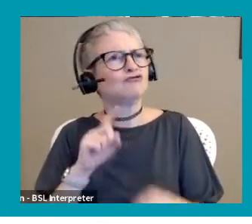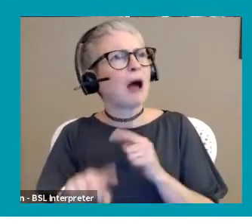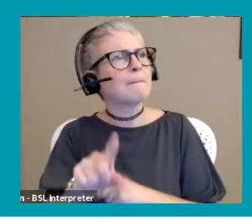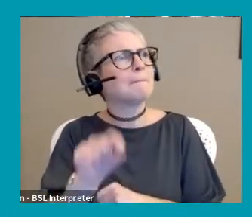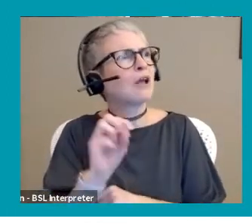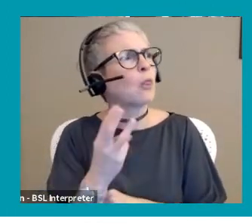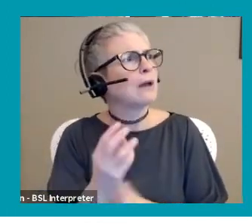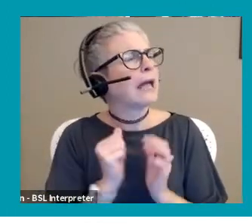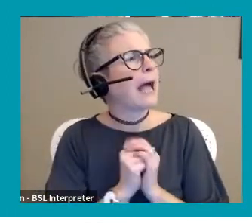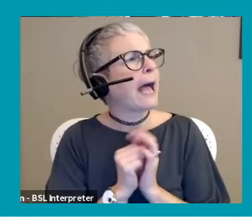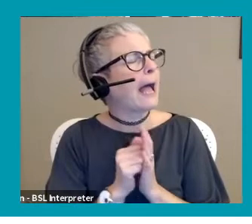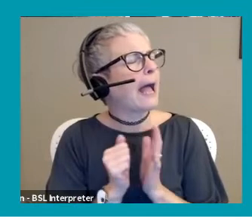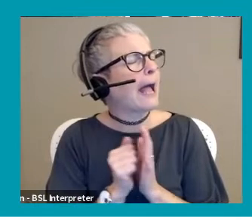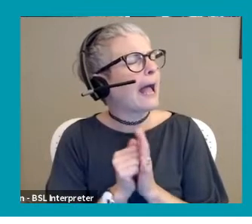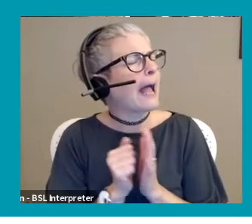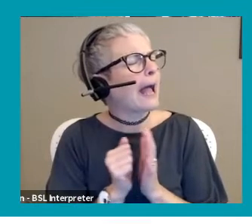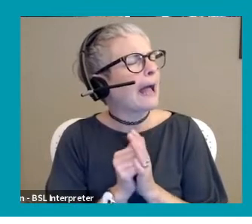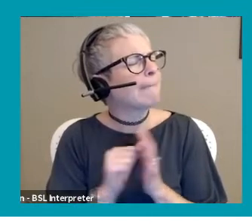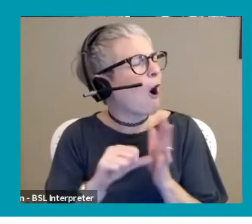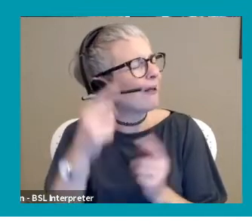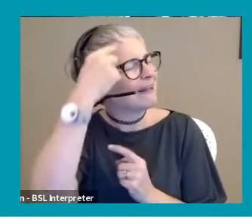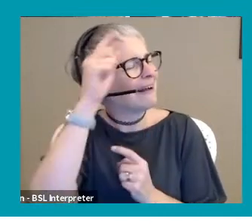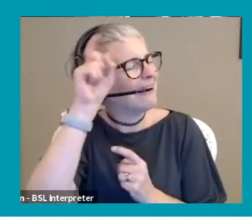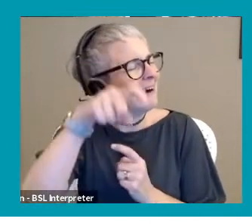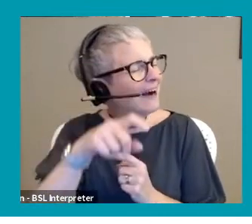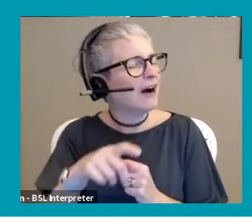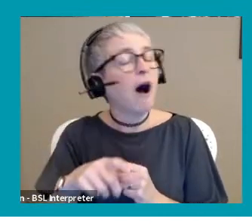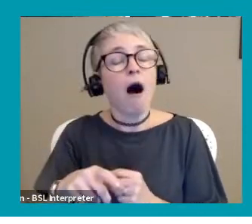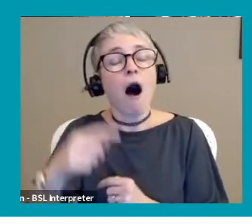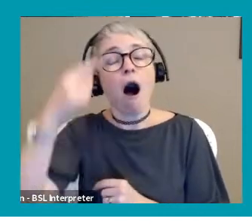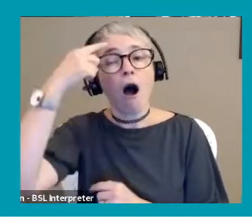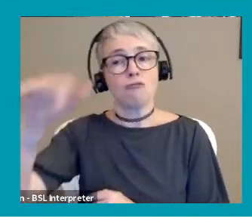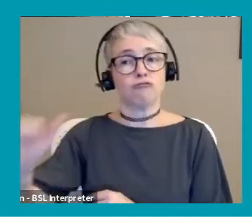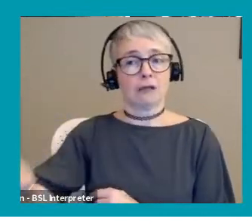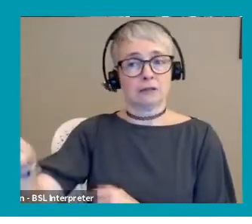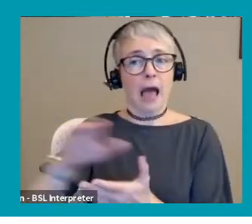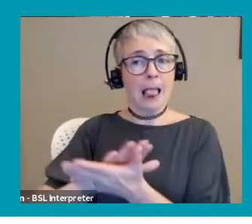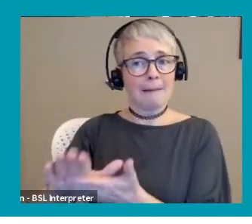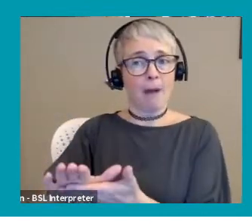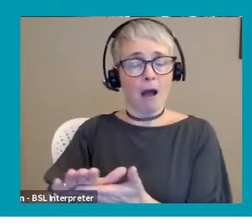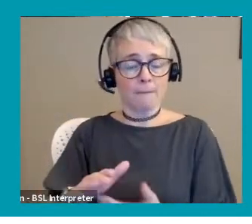I am not good at thinking on my feet but I definitely agree, honesty is really important to me.